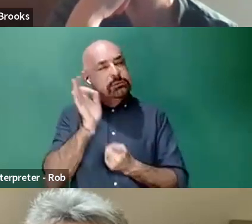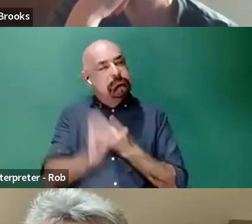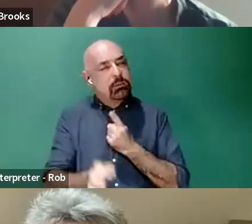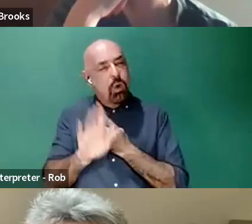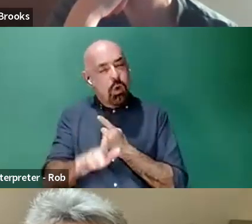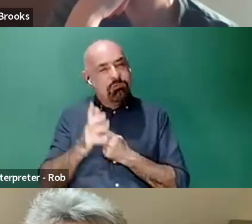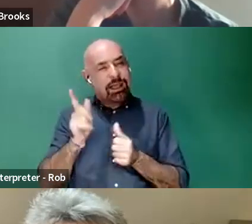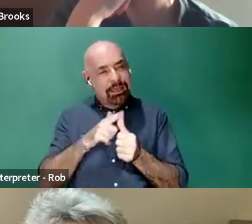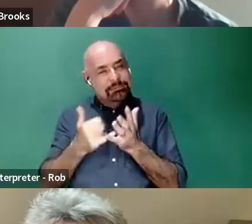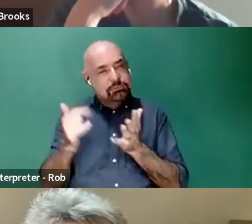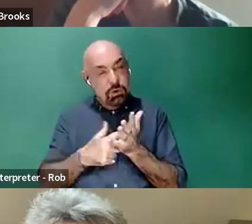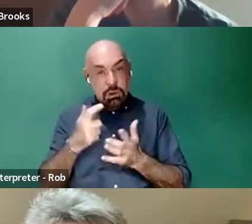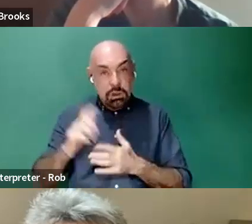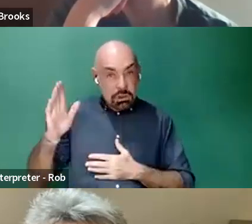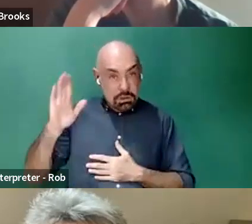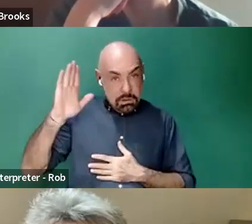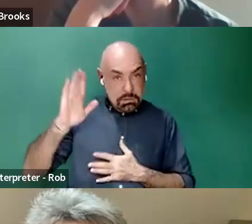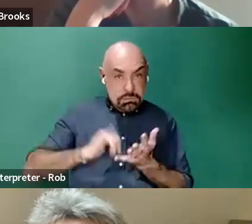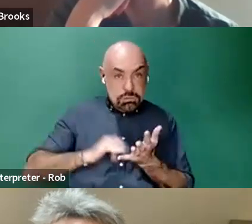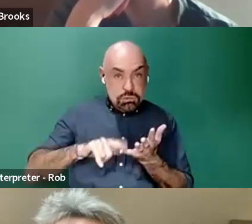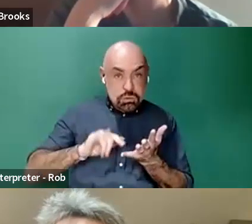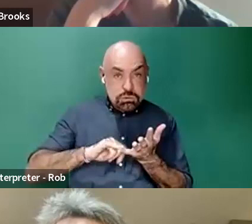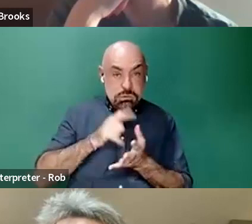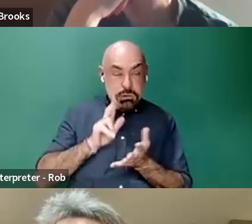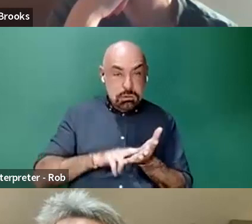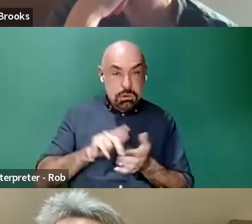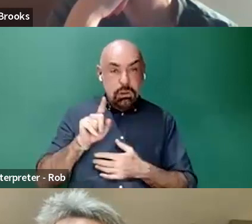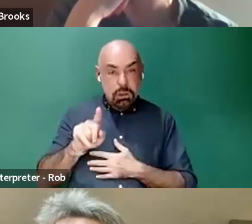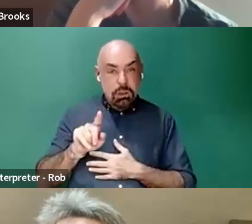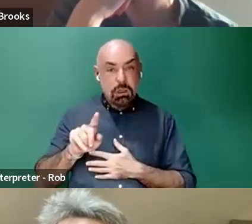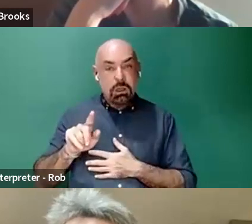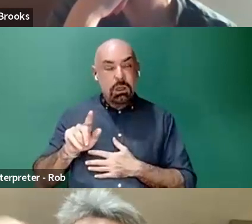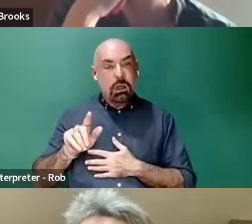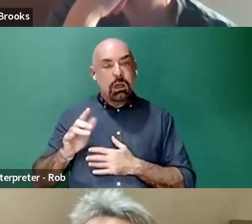Sorry, Susan, are you putting your hand up? Susan? Yeah. Perhaps we just need to make in terms